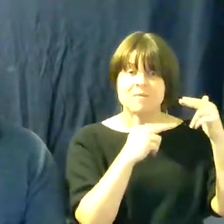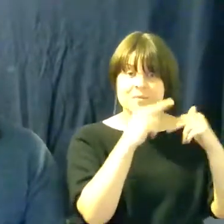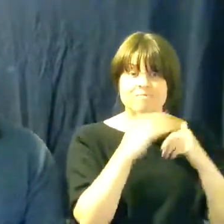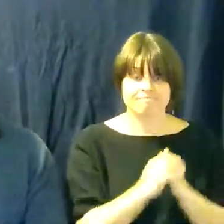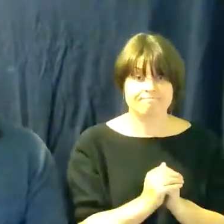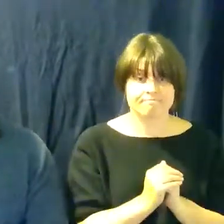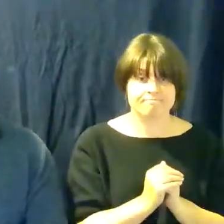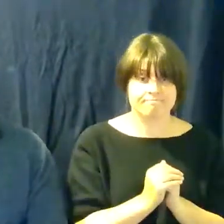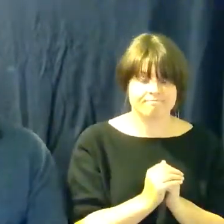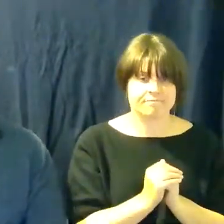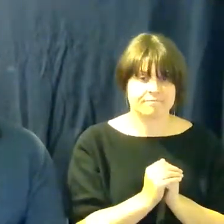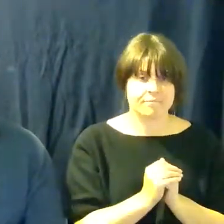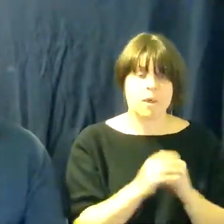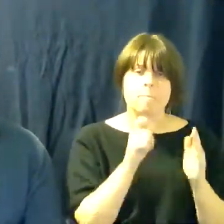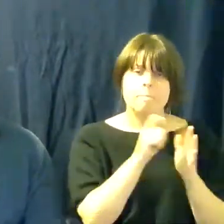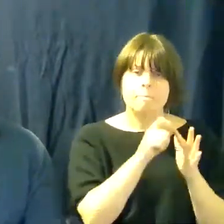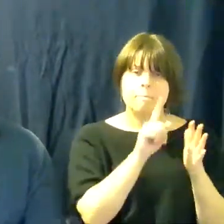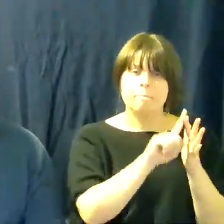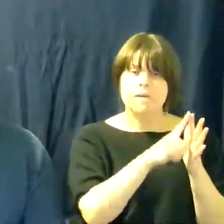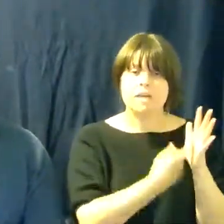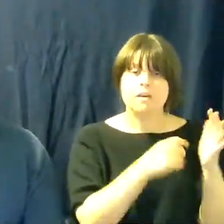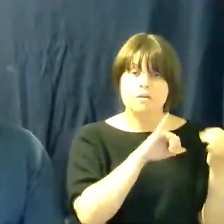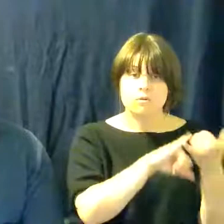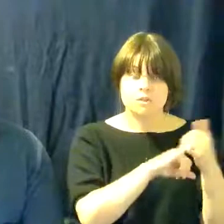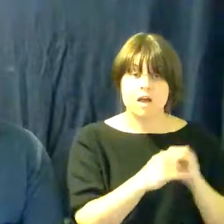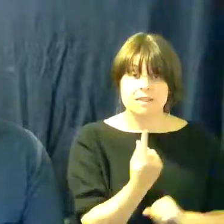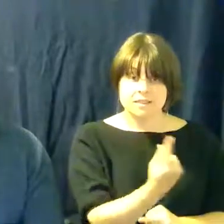individuals in the partnership have the opportunity for growth